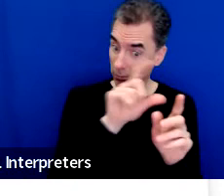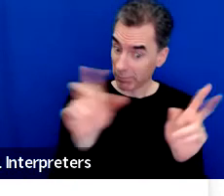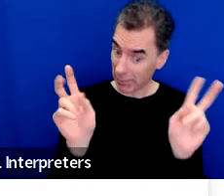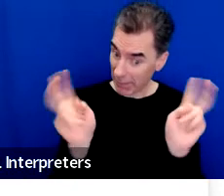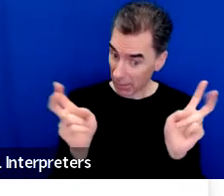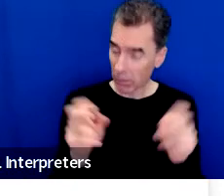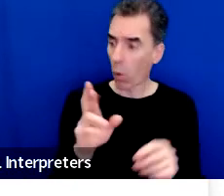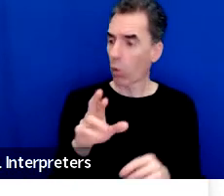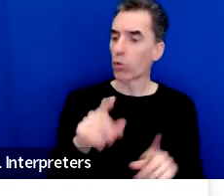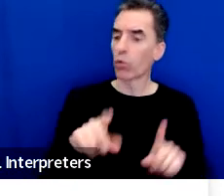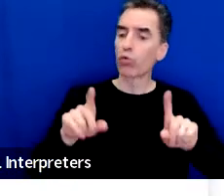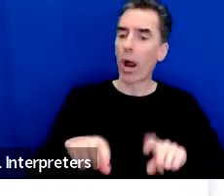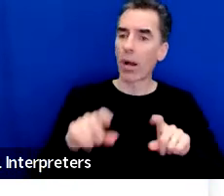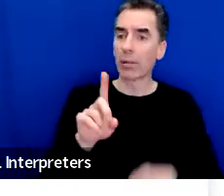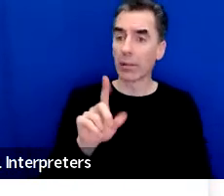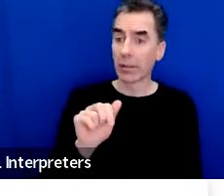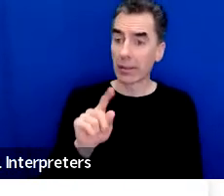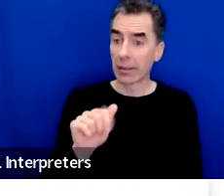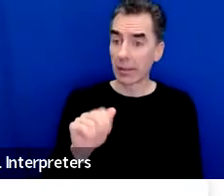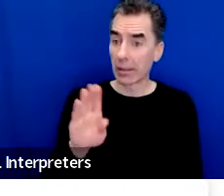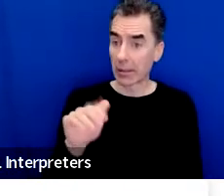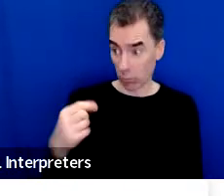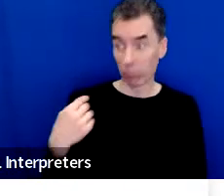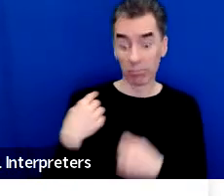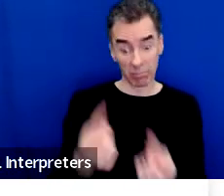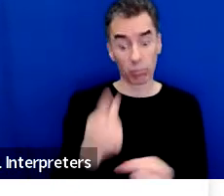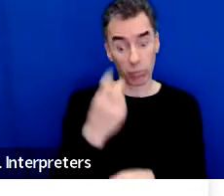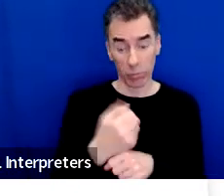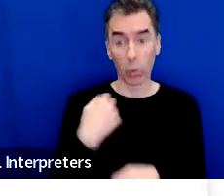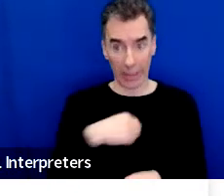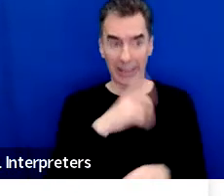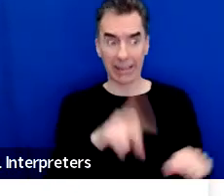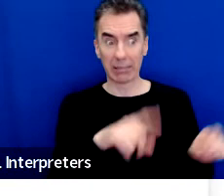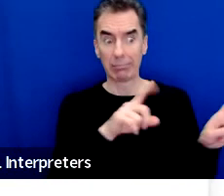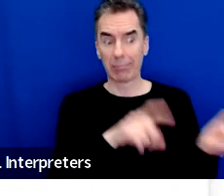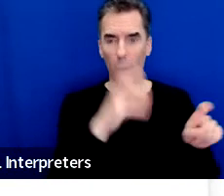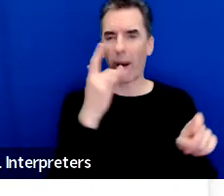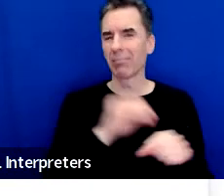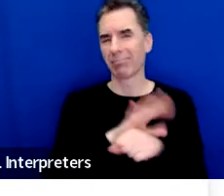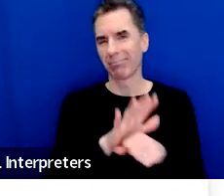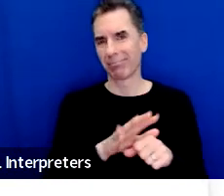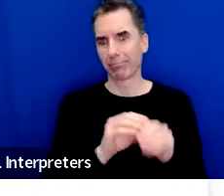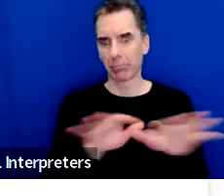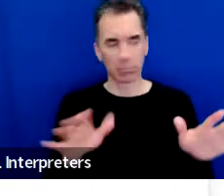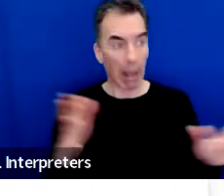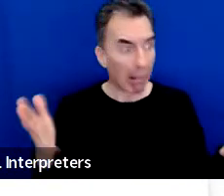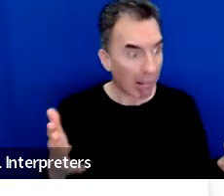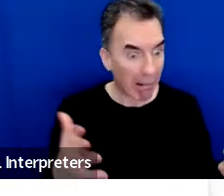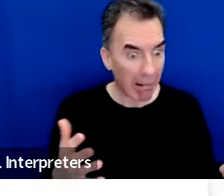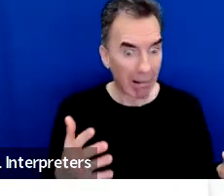we we've been trialing a lot during the past two years because of the pandemic and everyone having to move their courses online.